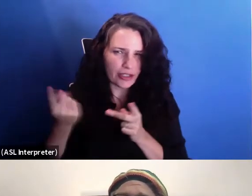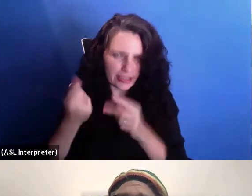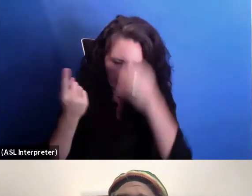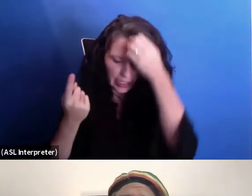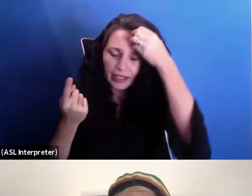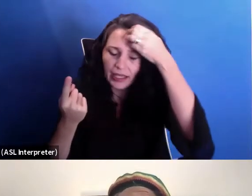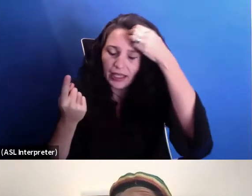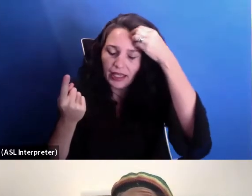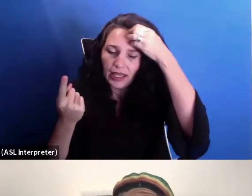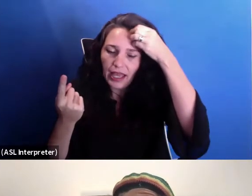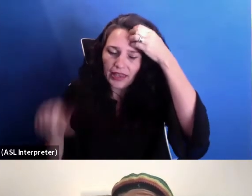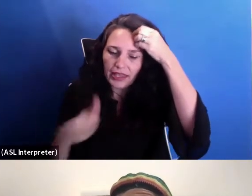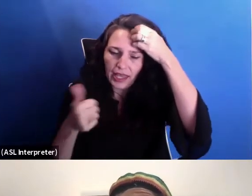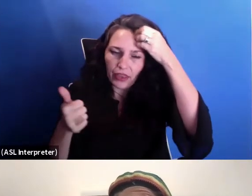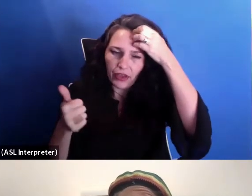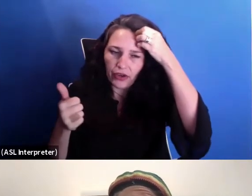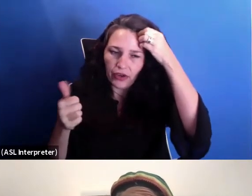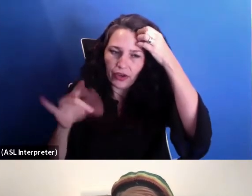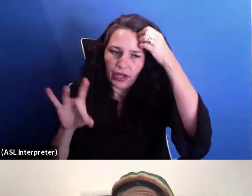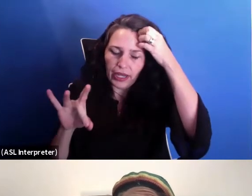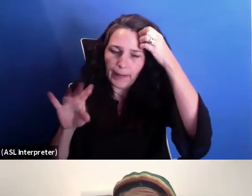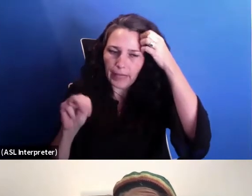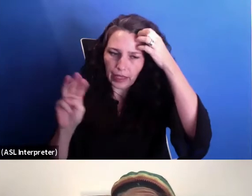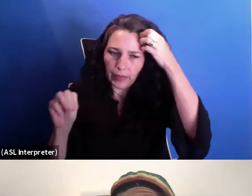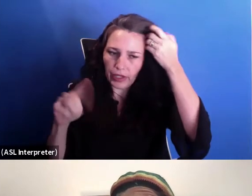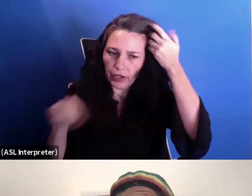that were hoping to make a fundraising film about Camp Jened.